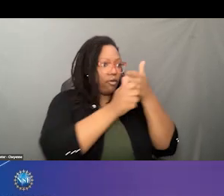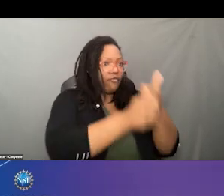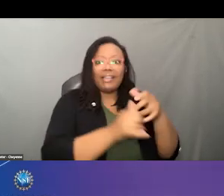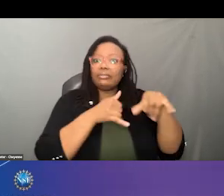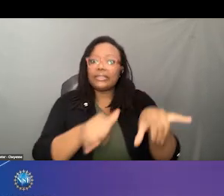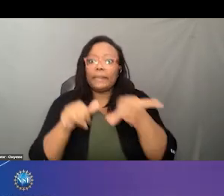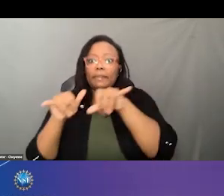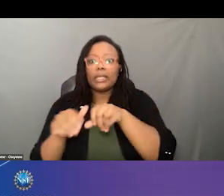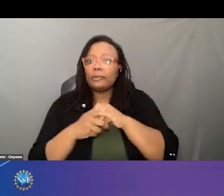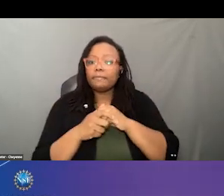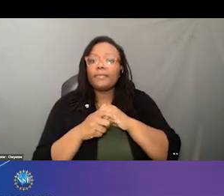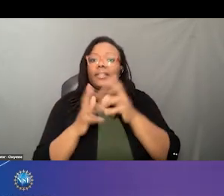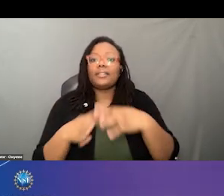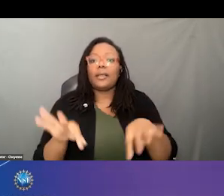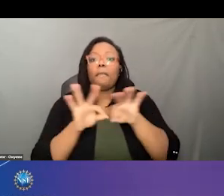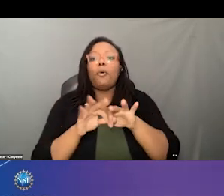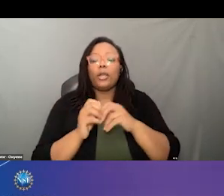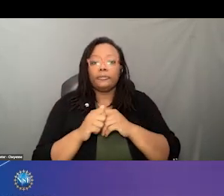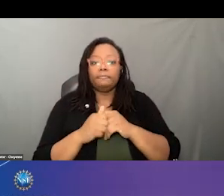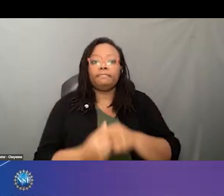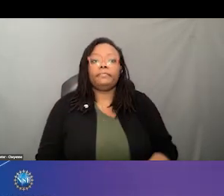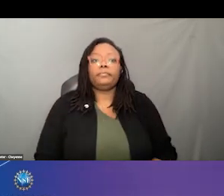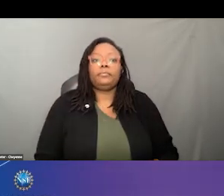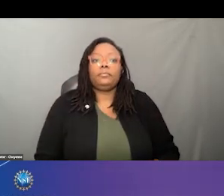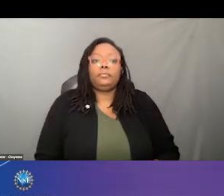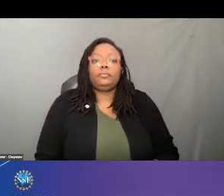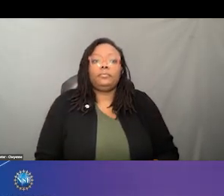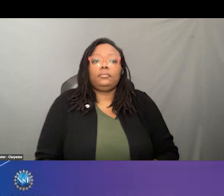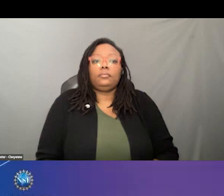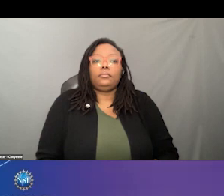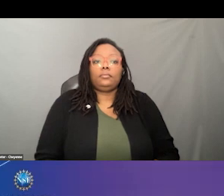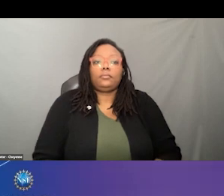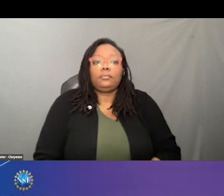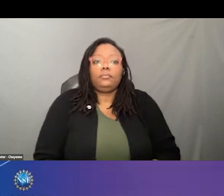That's something really important, and we see it very often. Next slide.